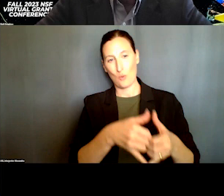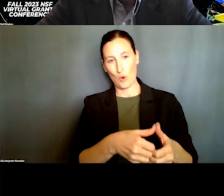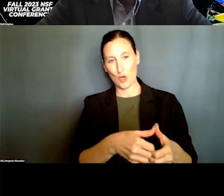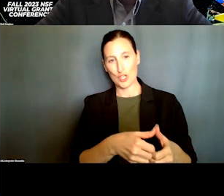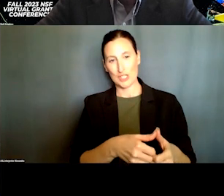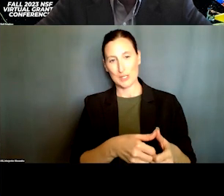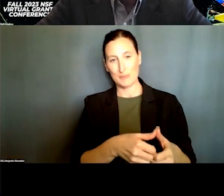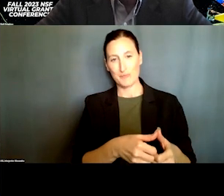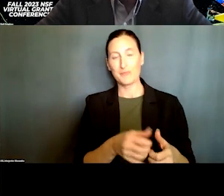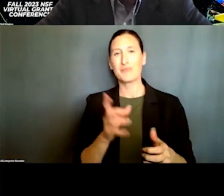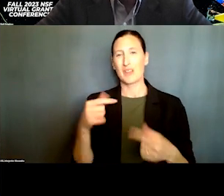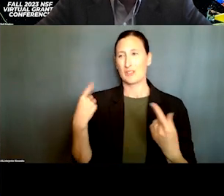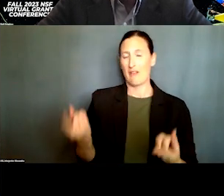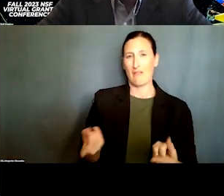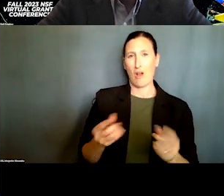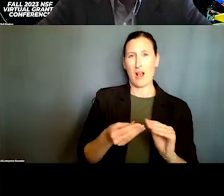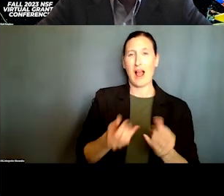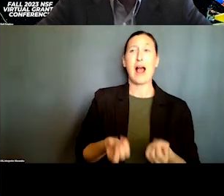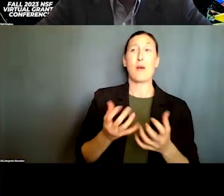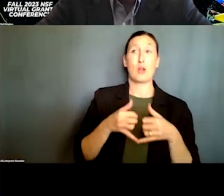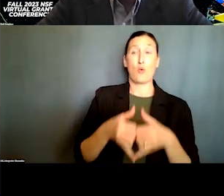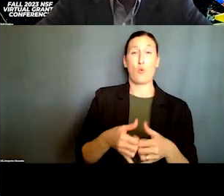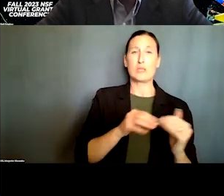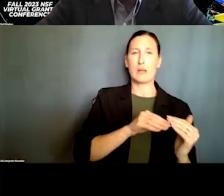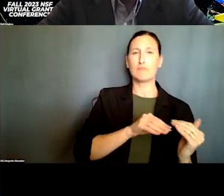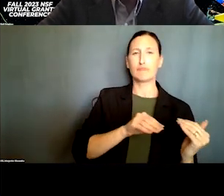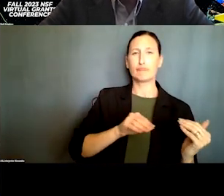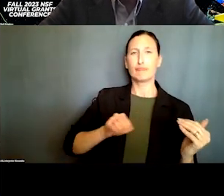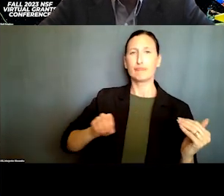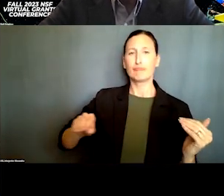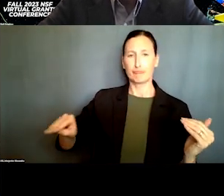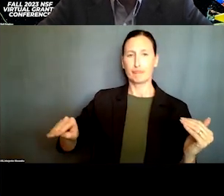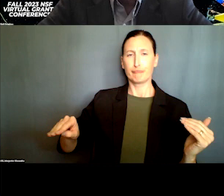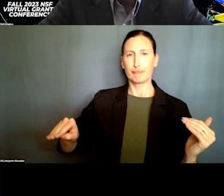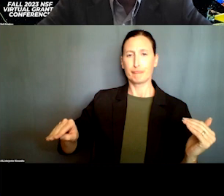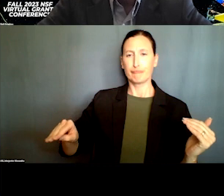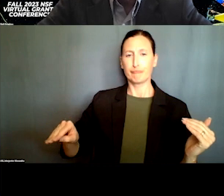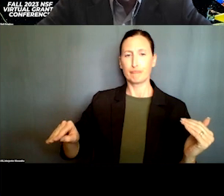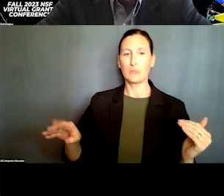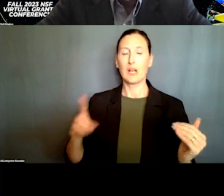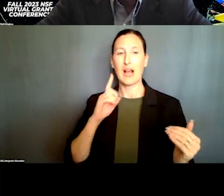The number of awards has stayed, roughly speaking, the same. But in FY 20 and 21 and the 19,